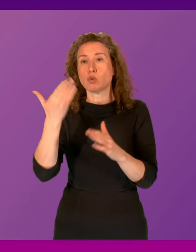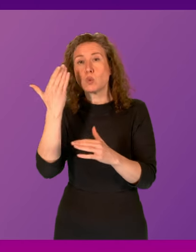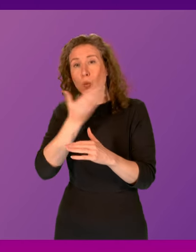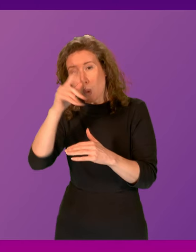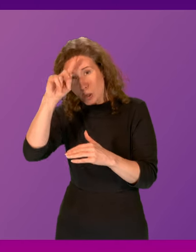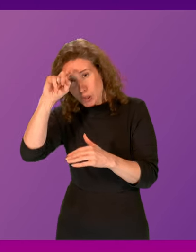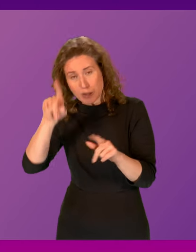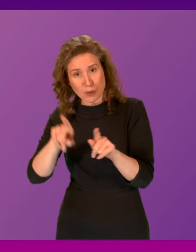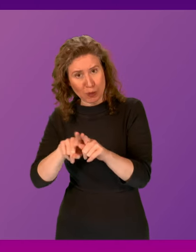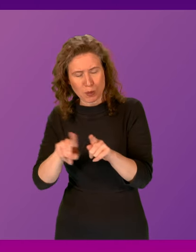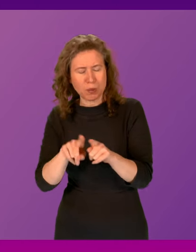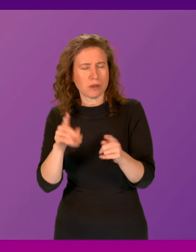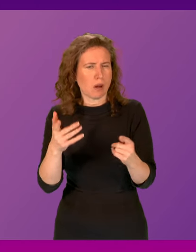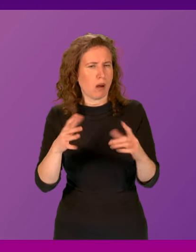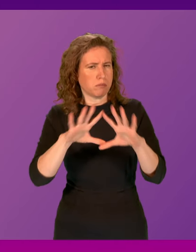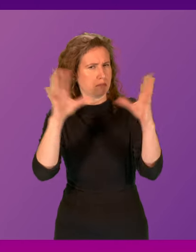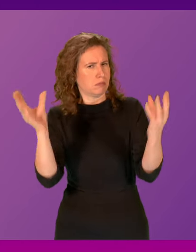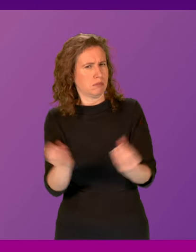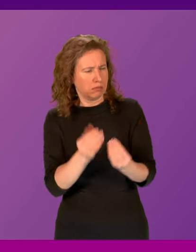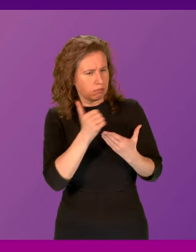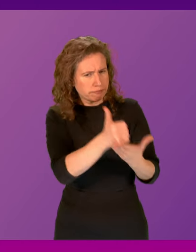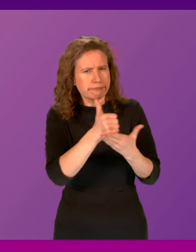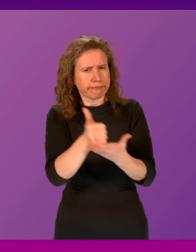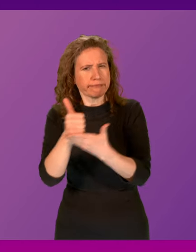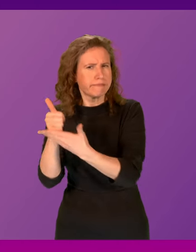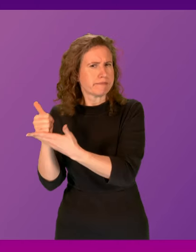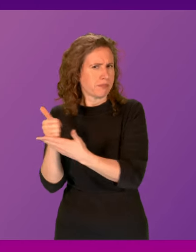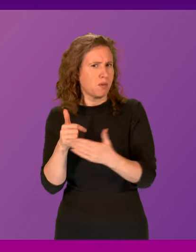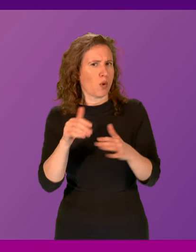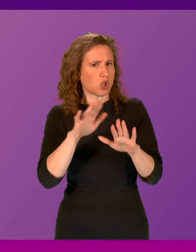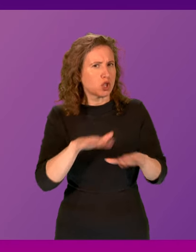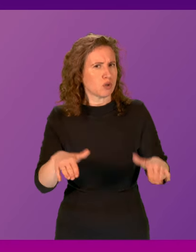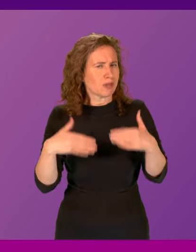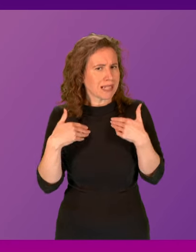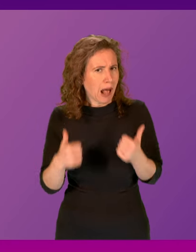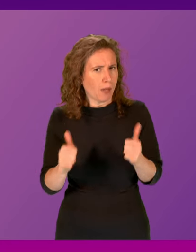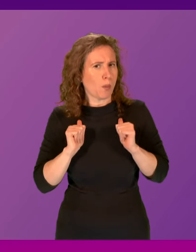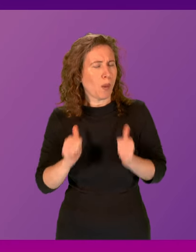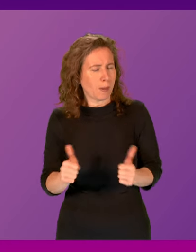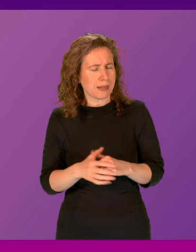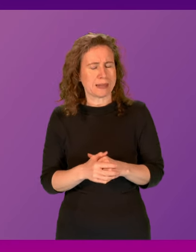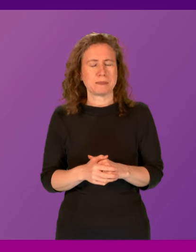which will undoubtedly help with the health and wellbeing of children and young people.